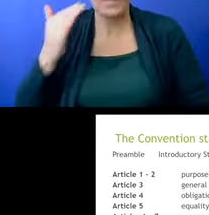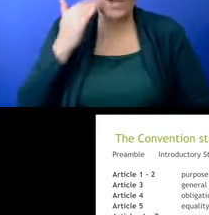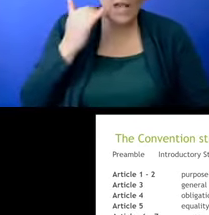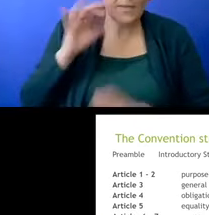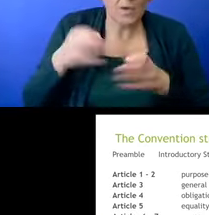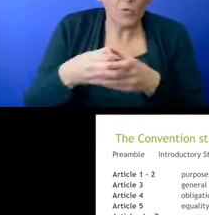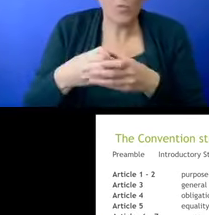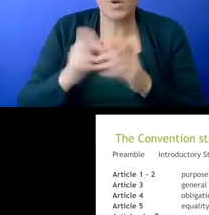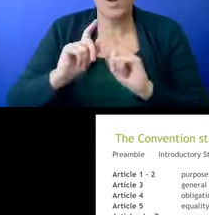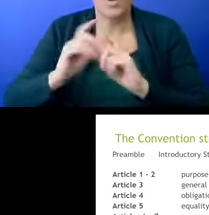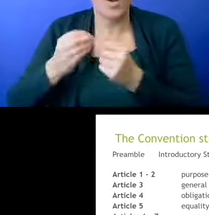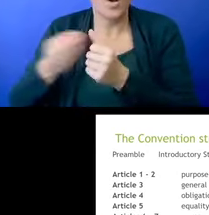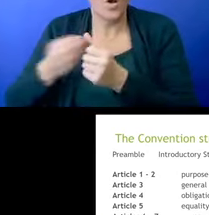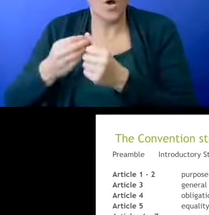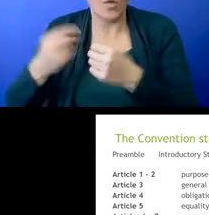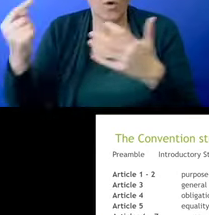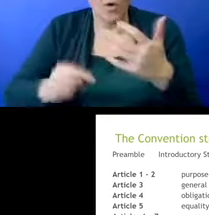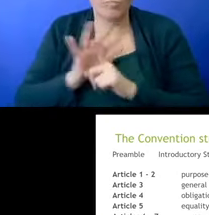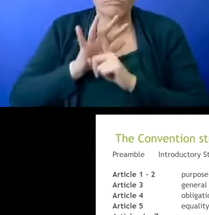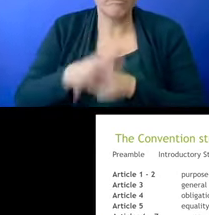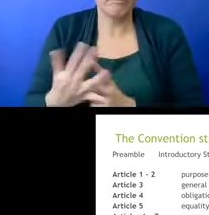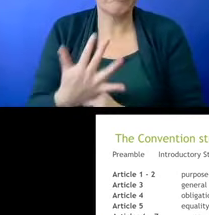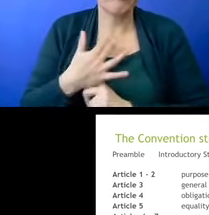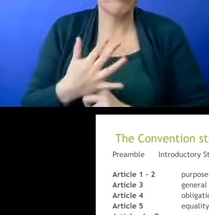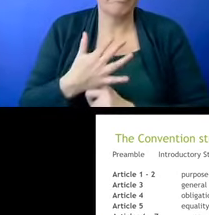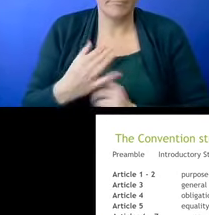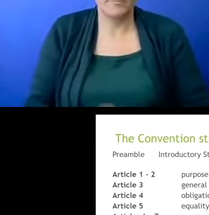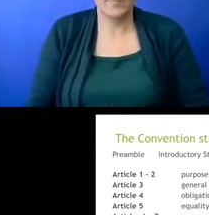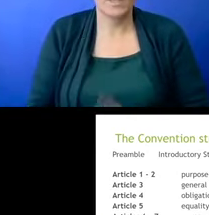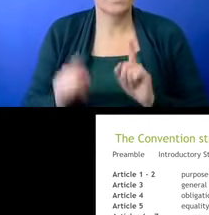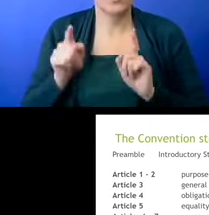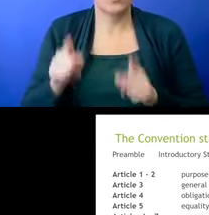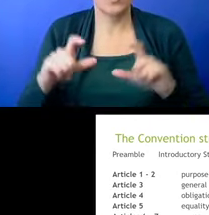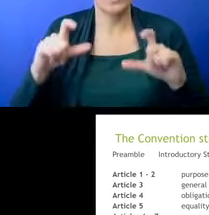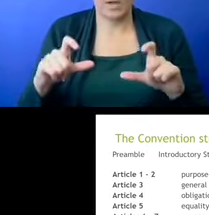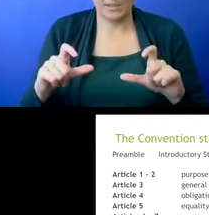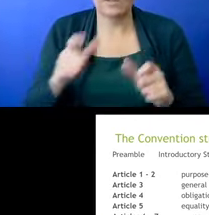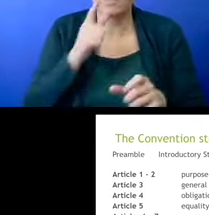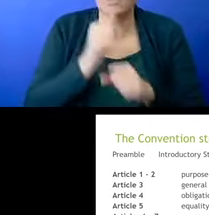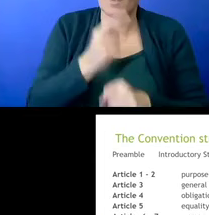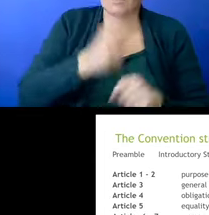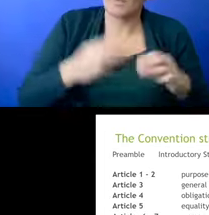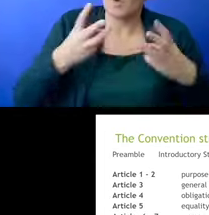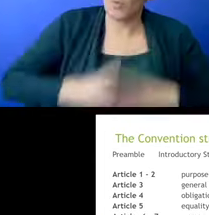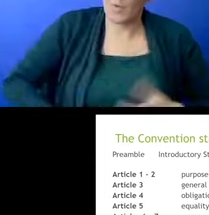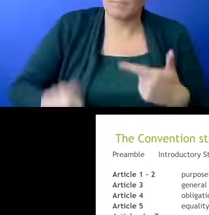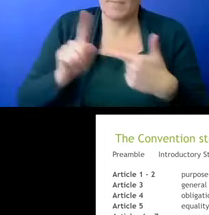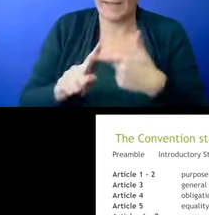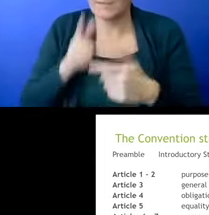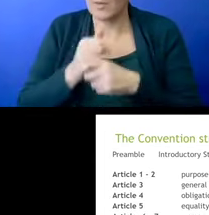There are two very specific Articles within the Convention here for disabled women and for children.